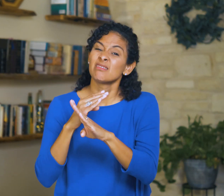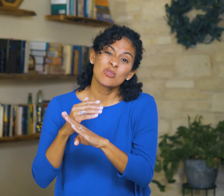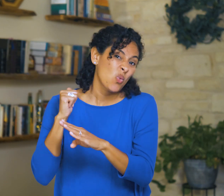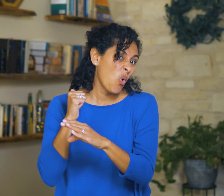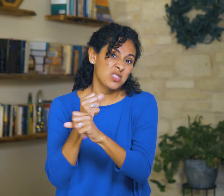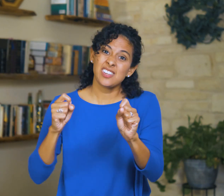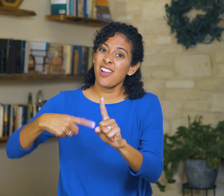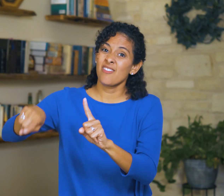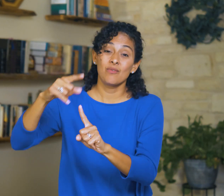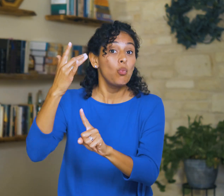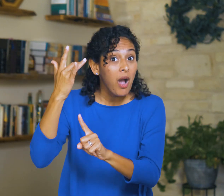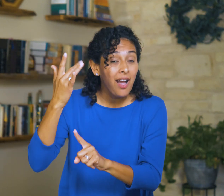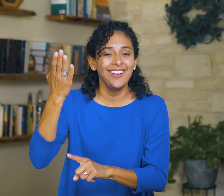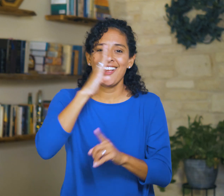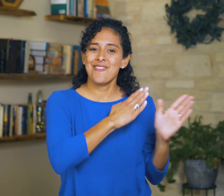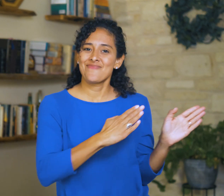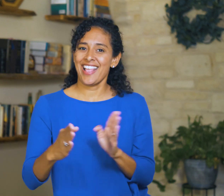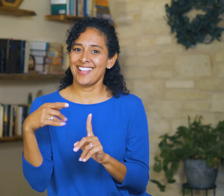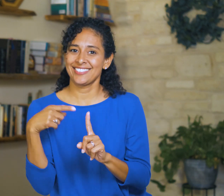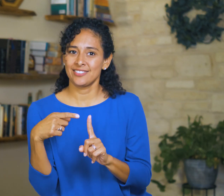but it won’t save them from the attack because God has planned it.